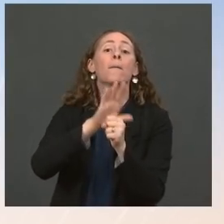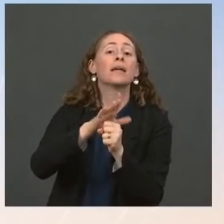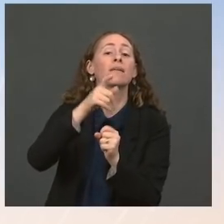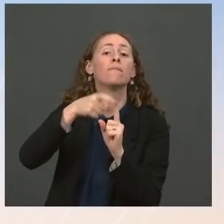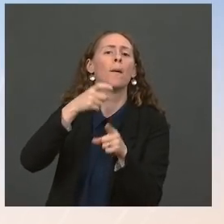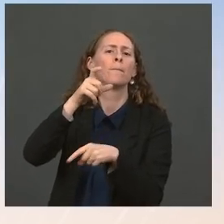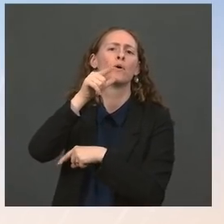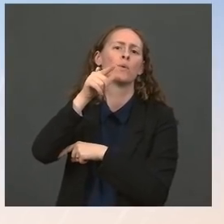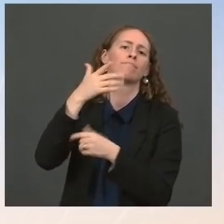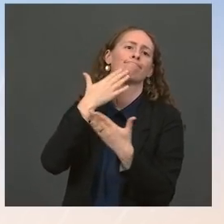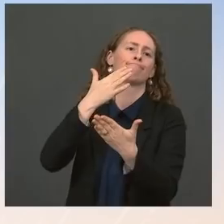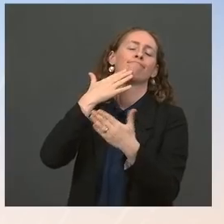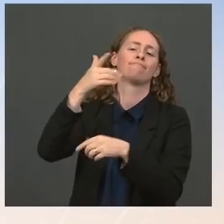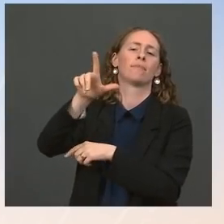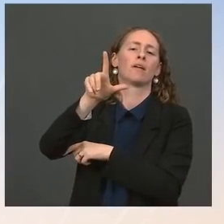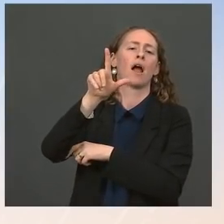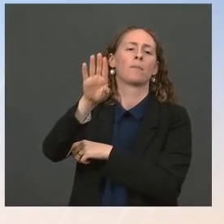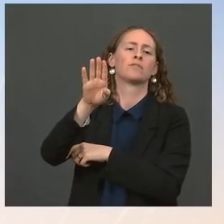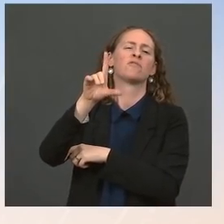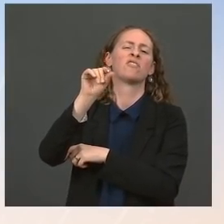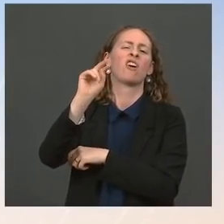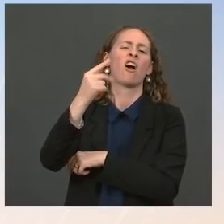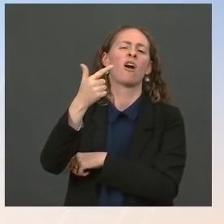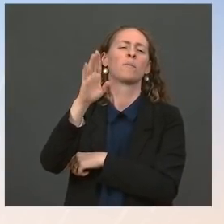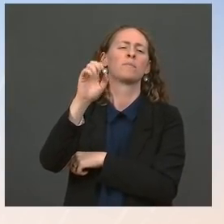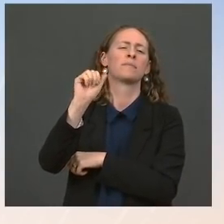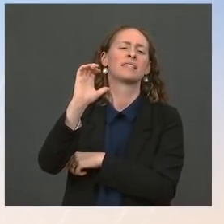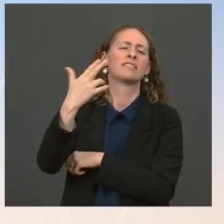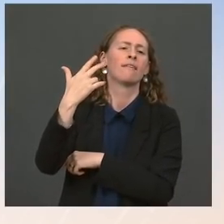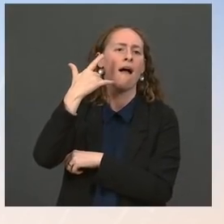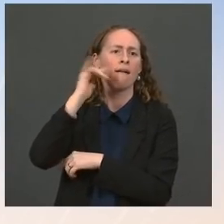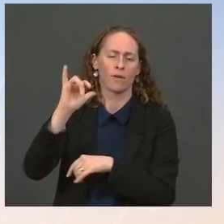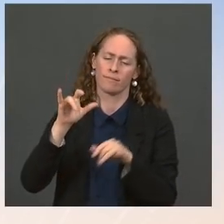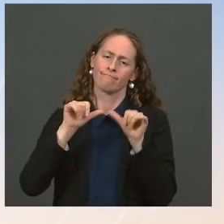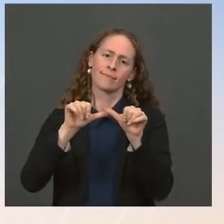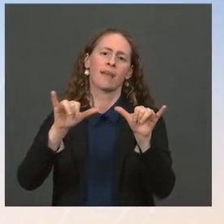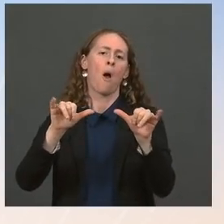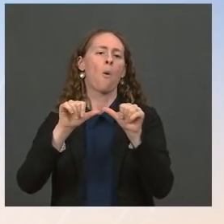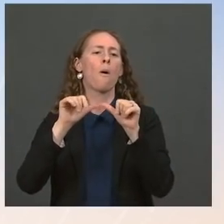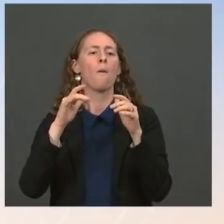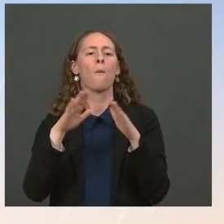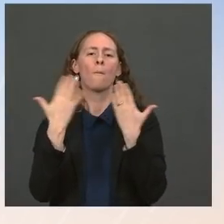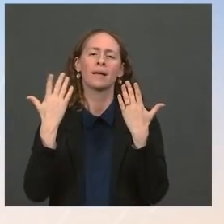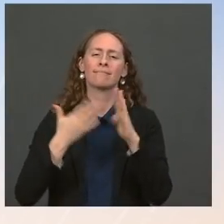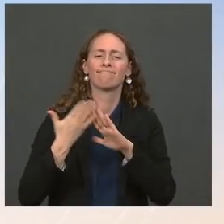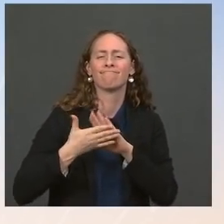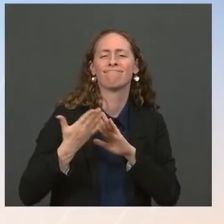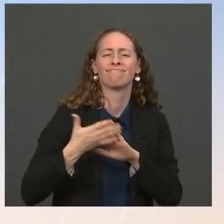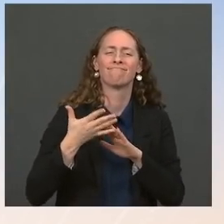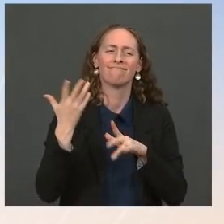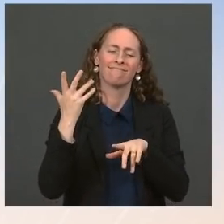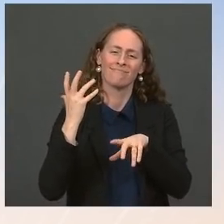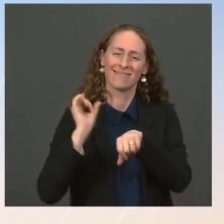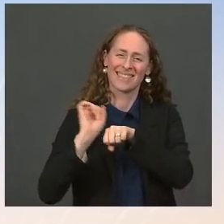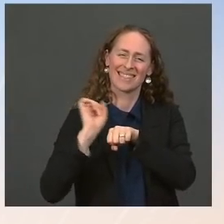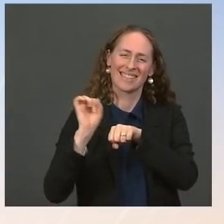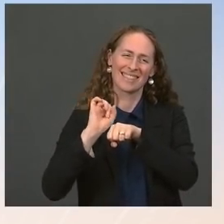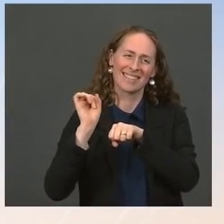has announced its members will work those extra shifts, adding needed capacity to clear existing backlogs. Large companies are announcing they will use